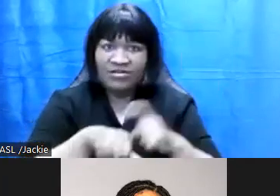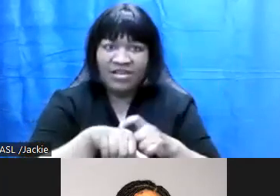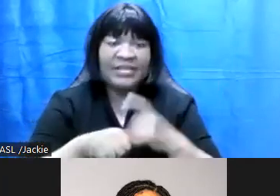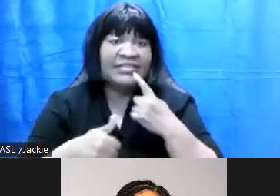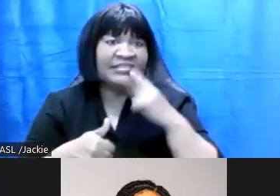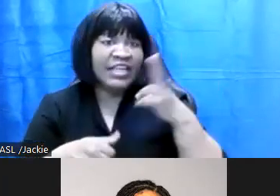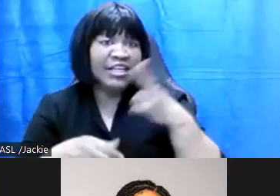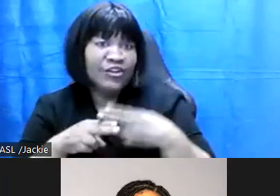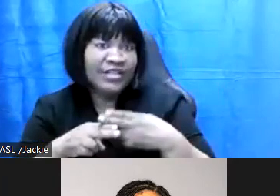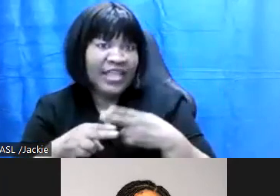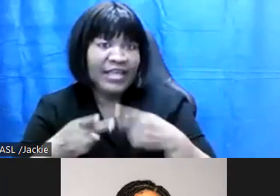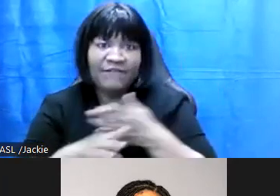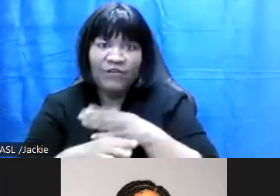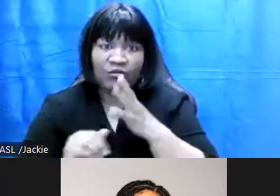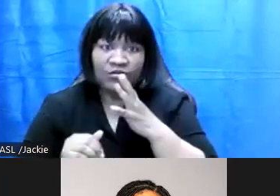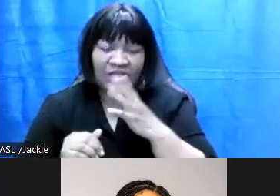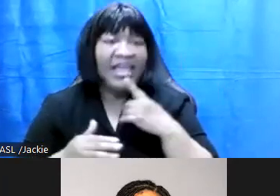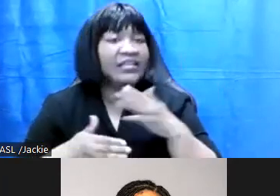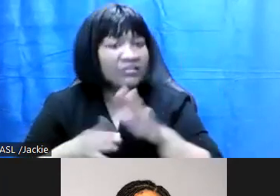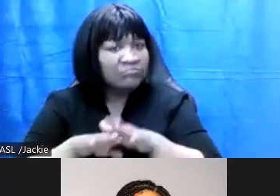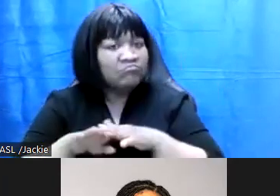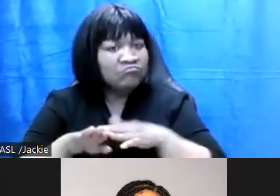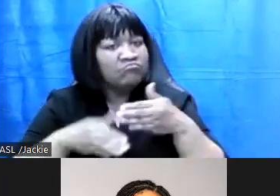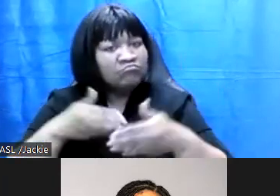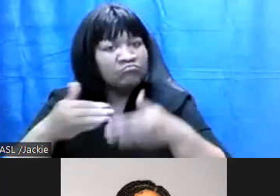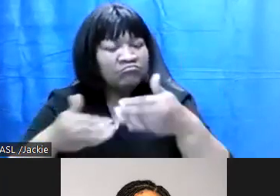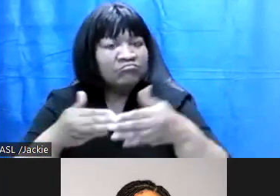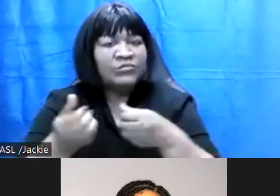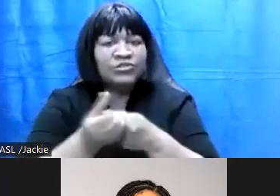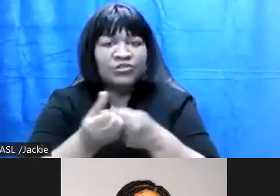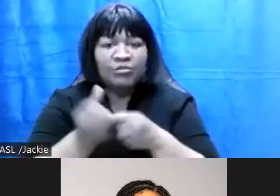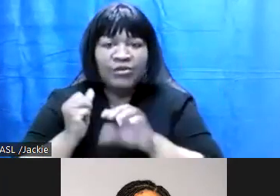communicating, speak at a steady space to support our CART captions and ASL interpreting.